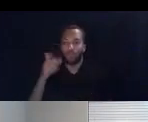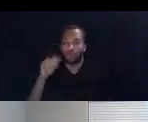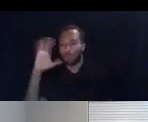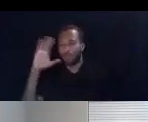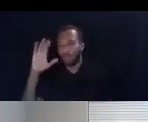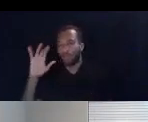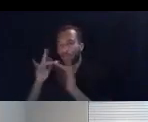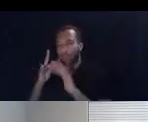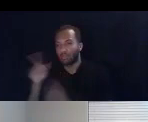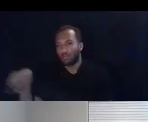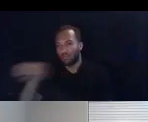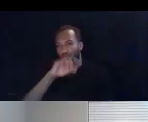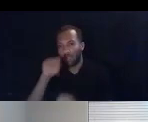so you can see that as well.